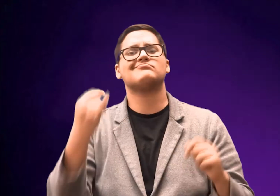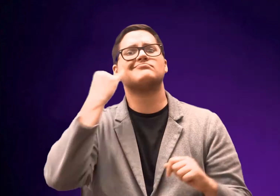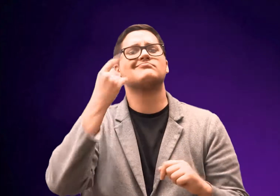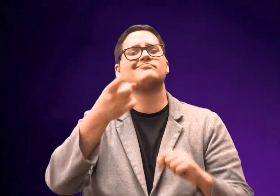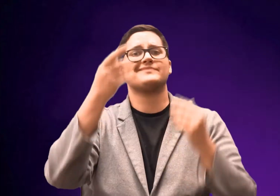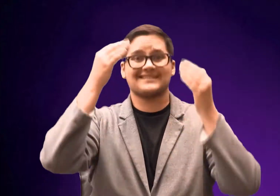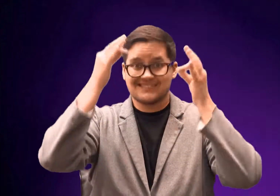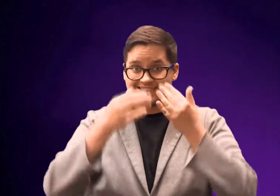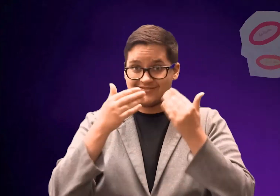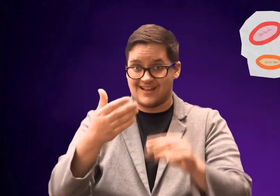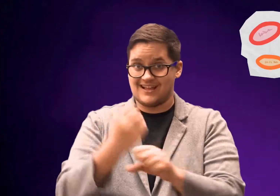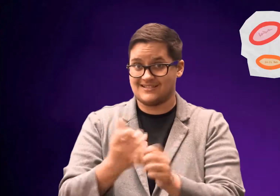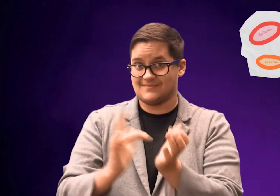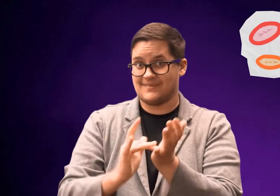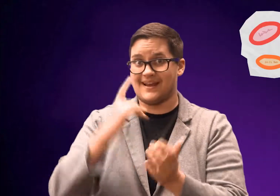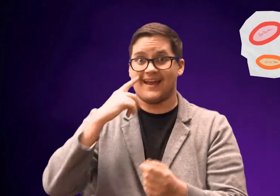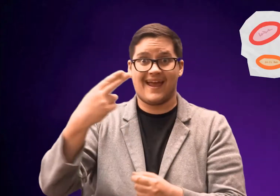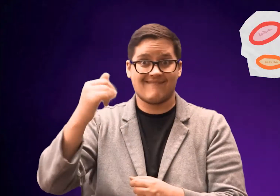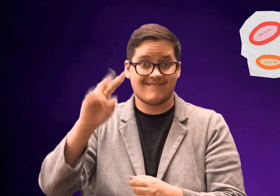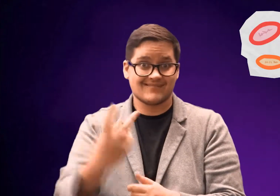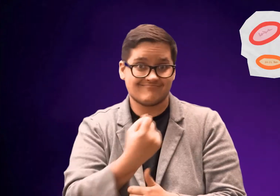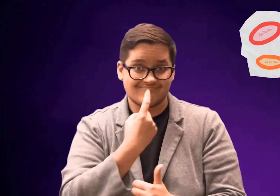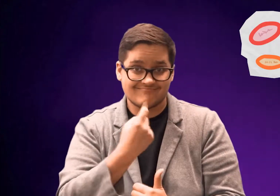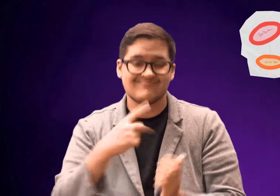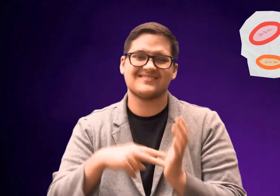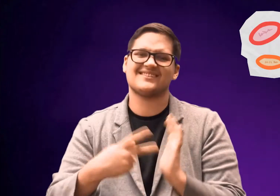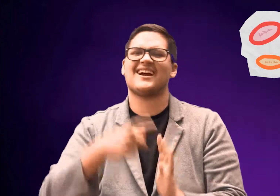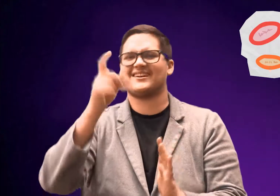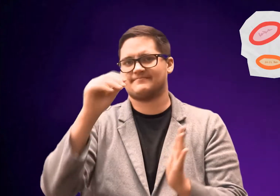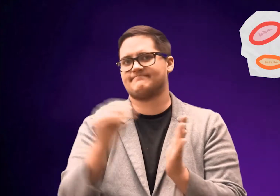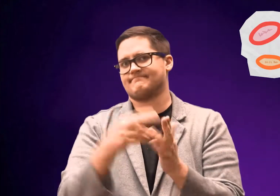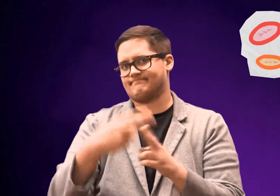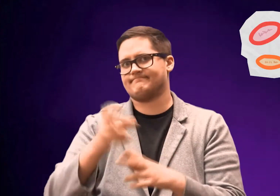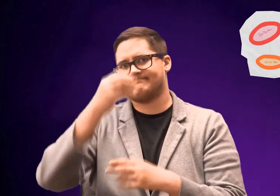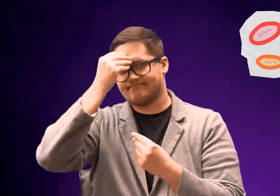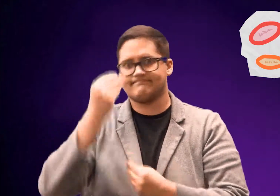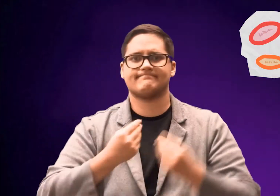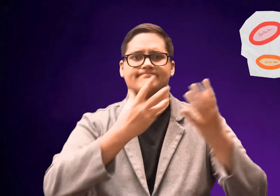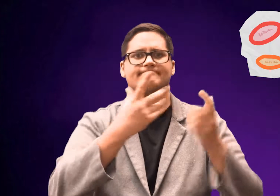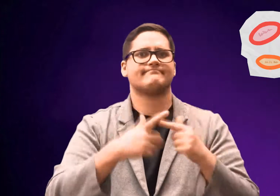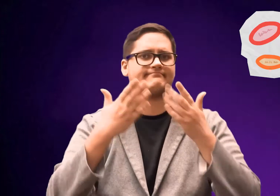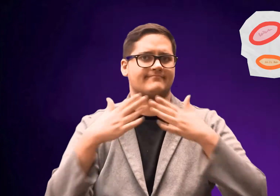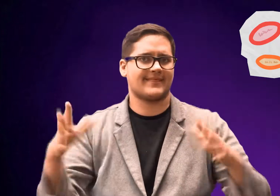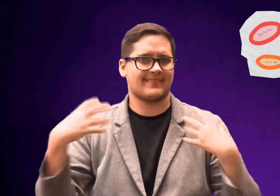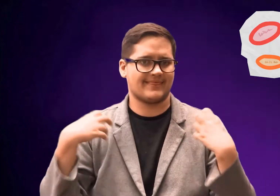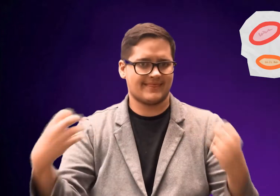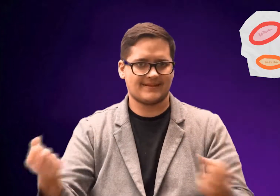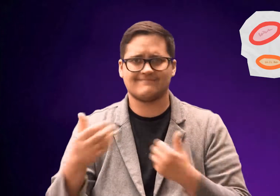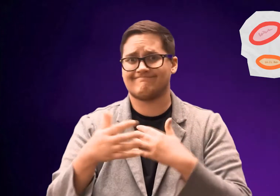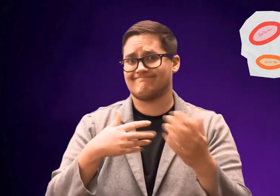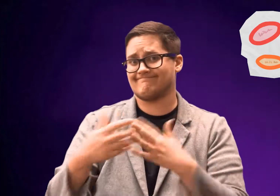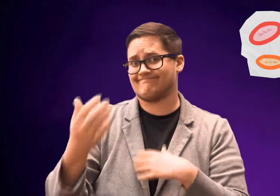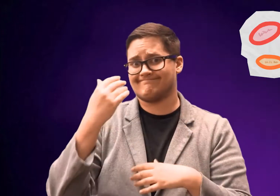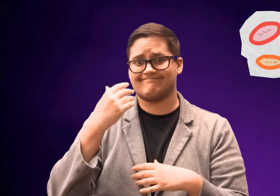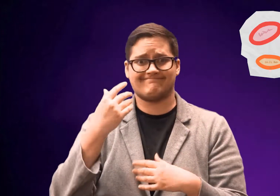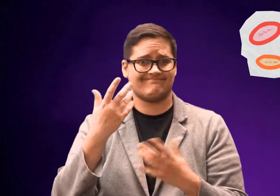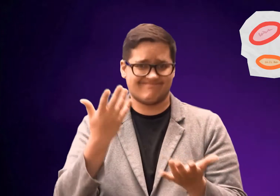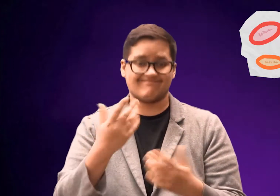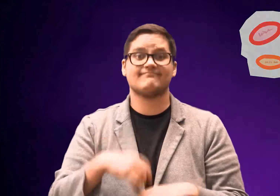However, when you begin accessing medical care for HIV, your name will likely be reported to public health.